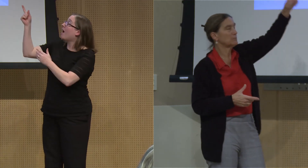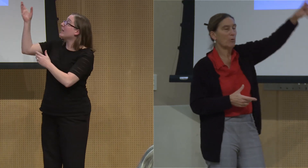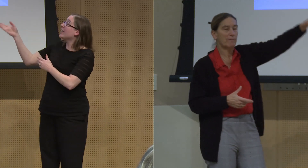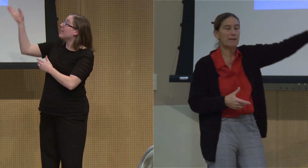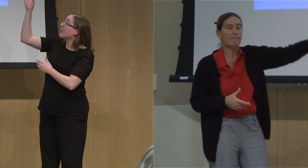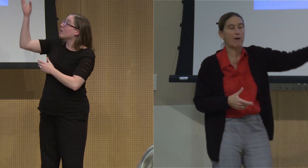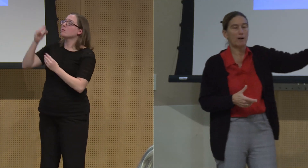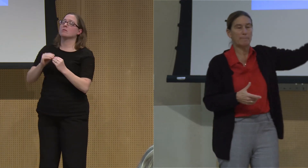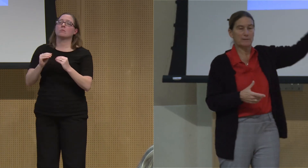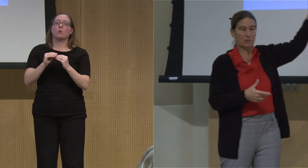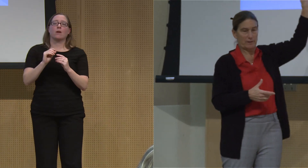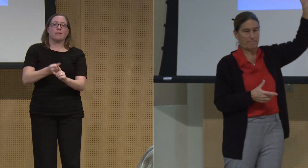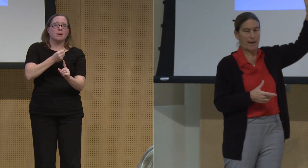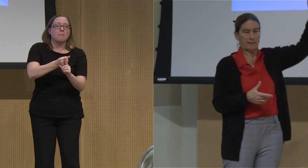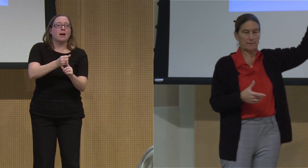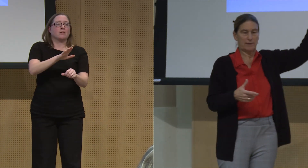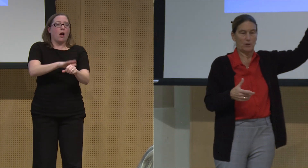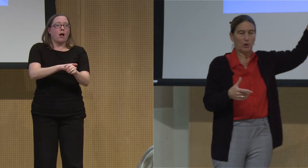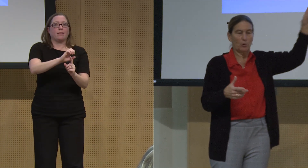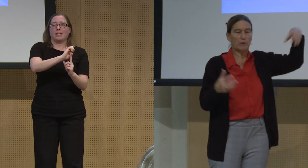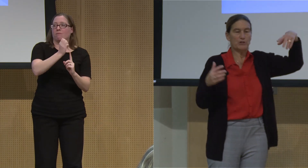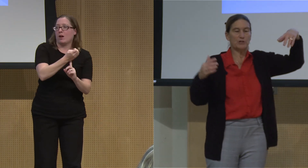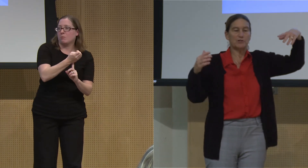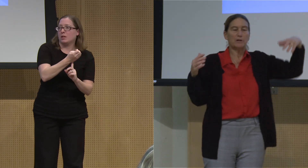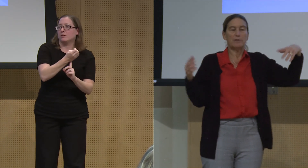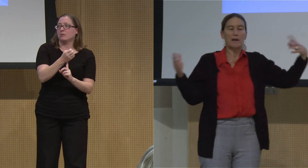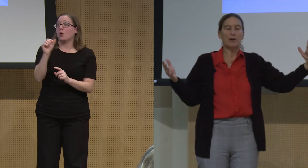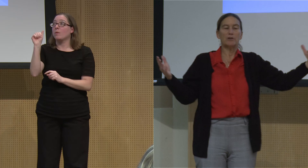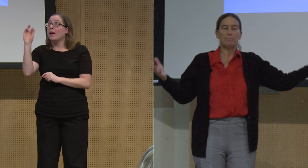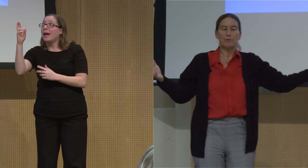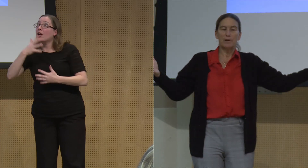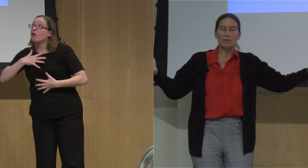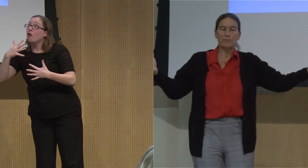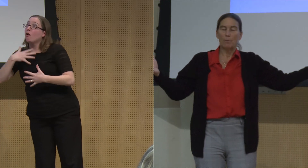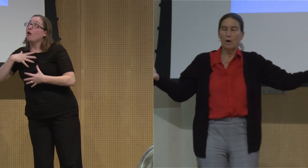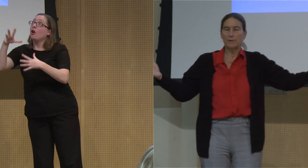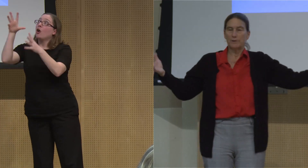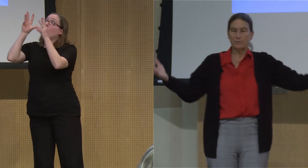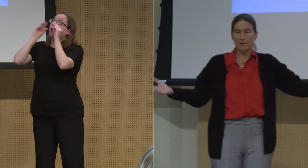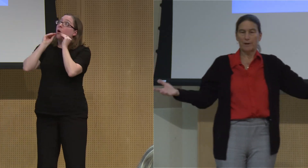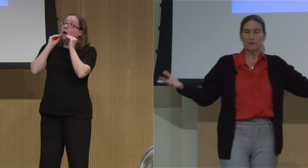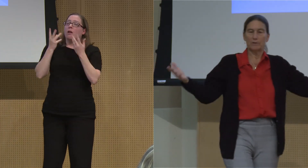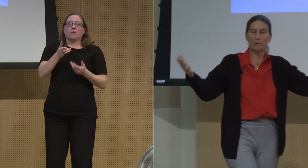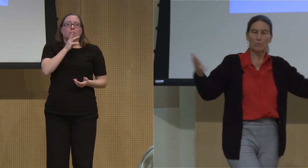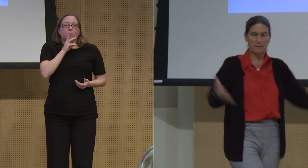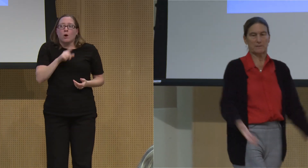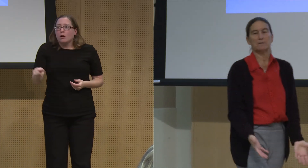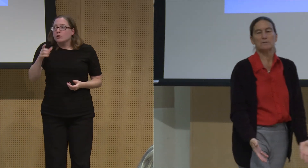OF THE ENVIRONMENTAL IMPACT, WHICH IS THE AIR YOU BREATHE, THE WATER YOU DRINK, YOU KNOW, WHAT'S IN THE--